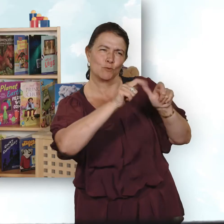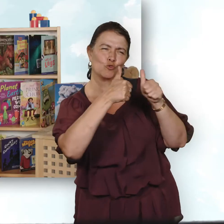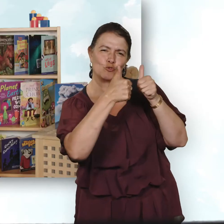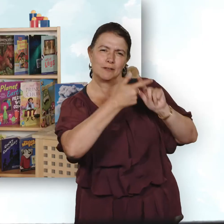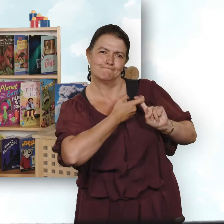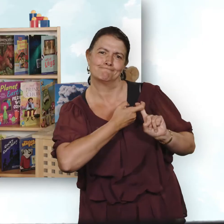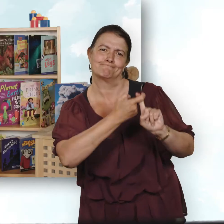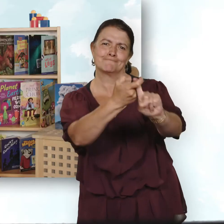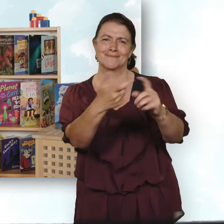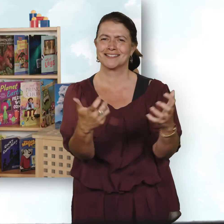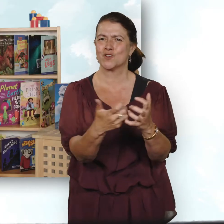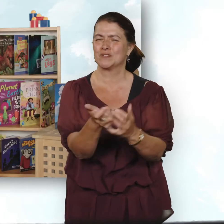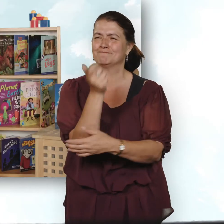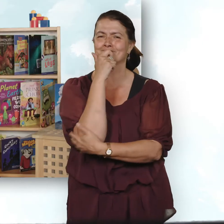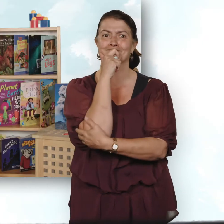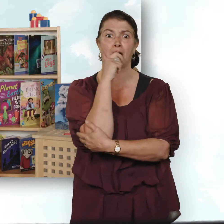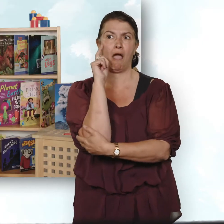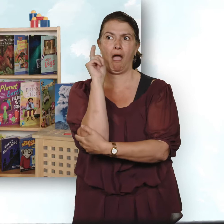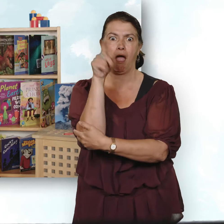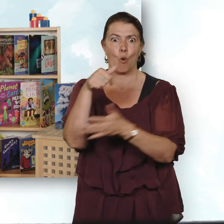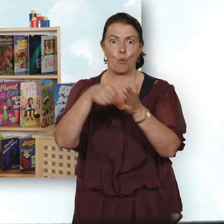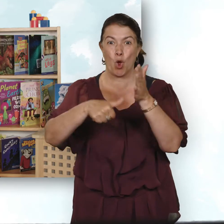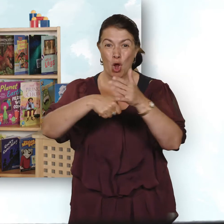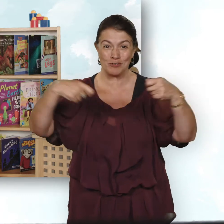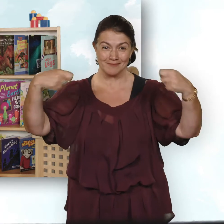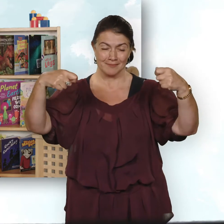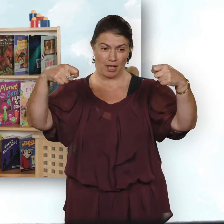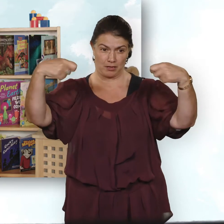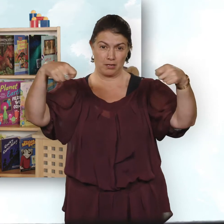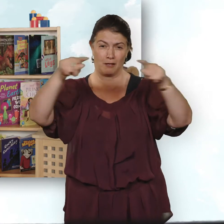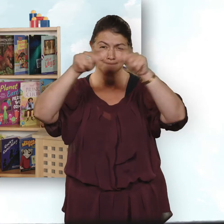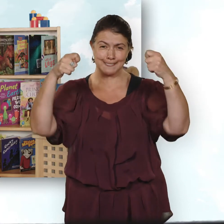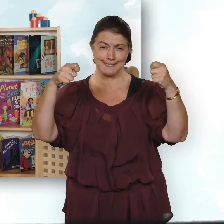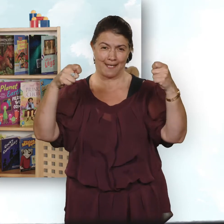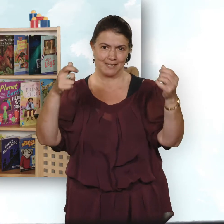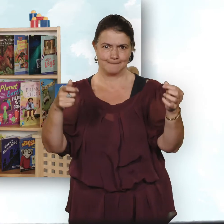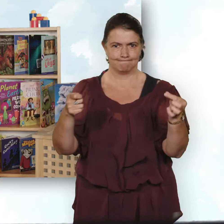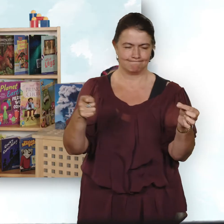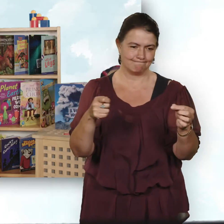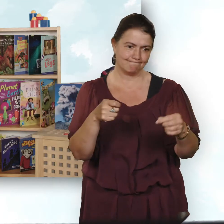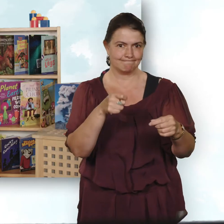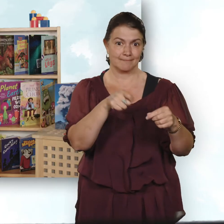“Good idea,” said Billy. “Let’s use wood. Wood is stiff and smooth like glass.